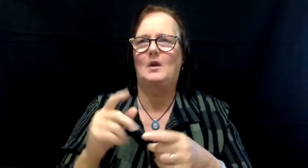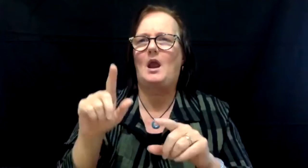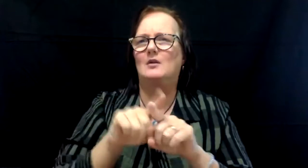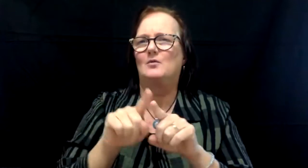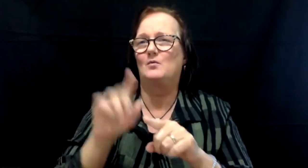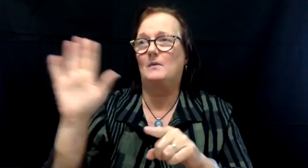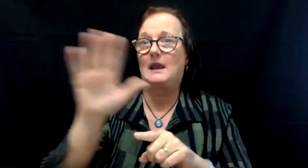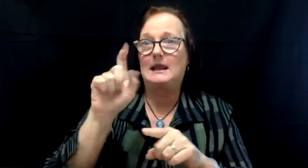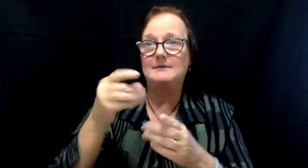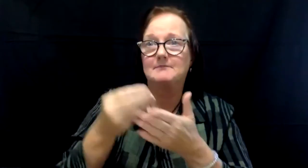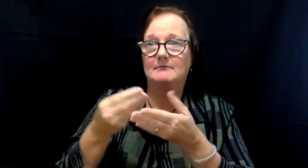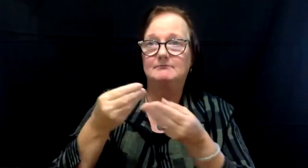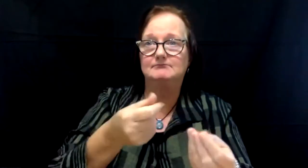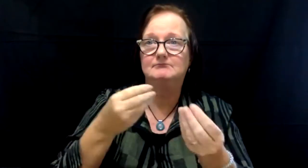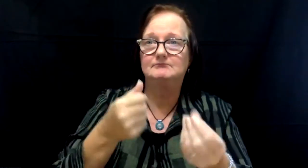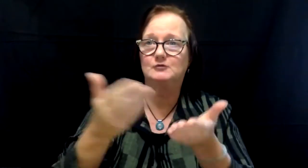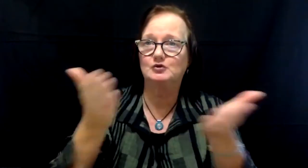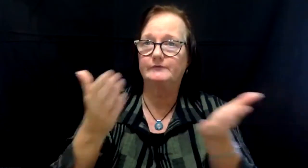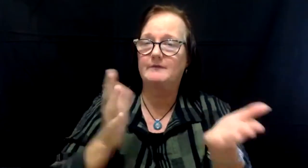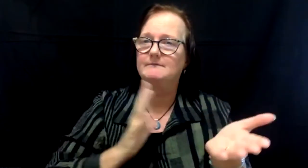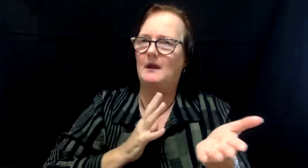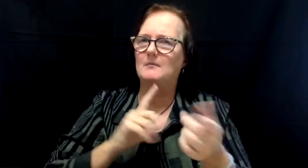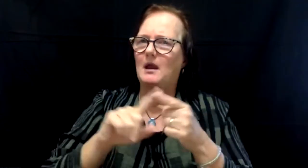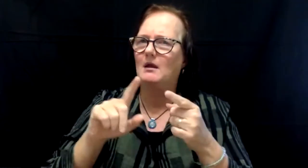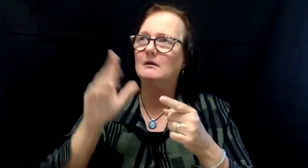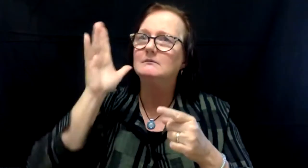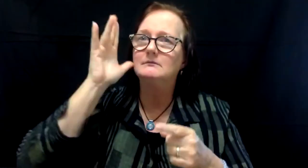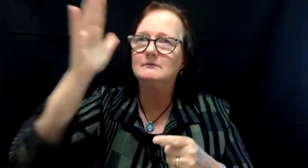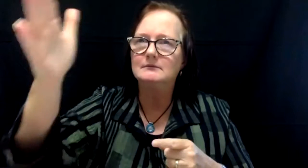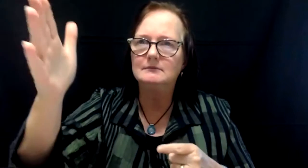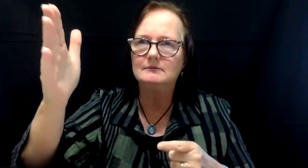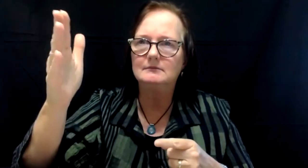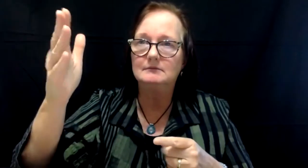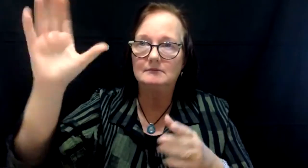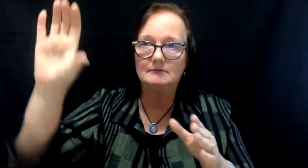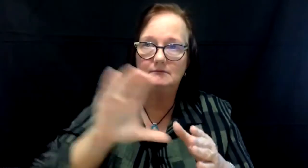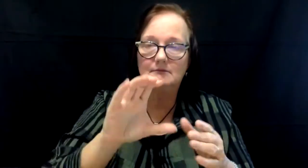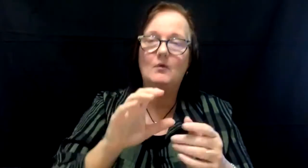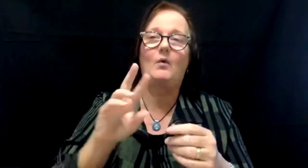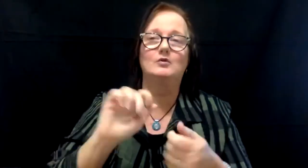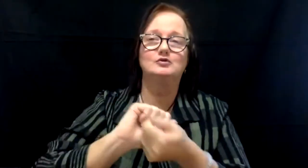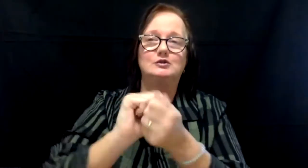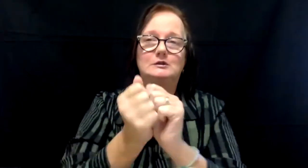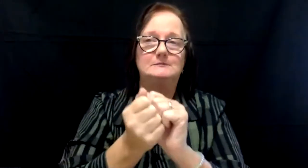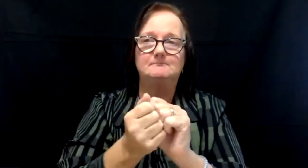And as well as their fundings, will they continue to have the same fundings in the future?